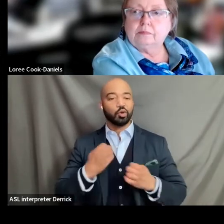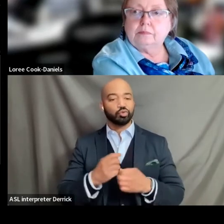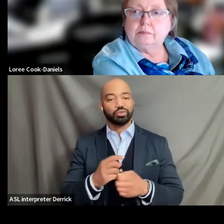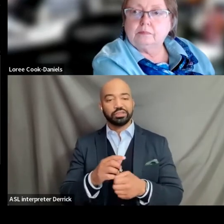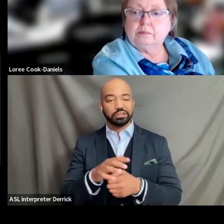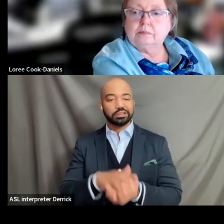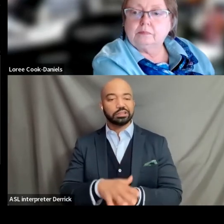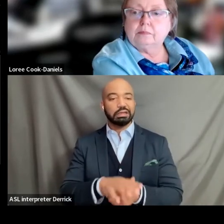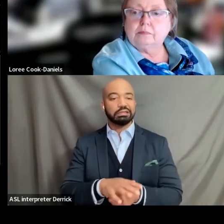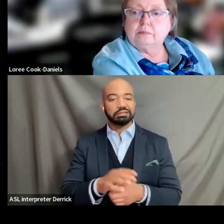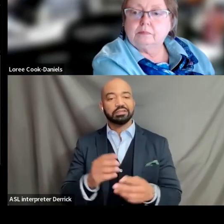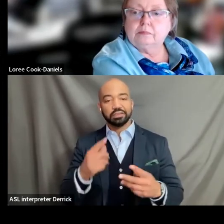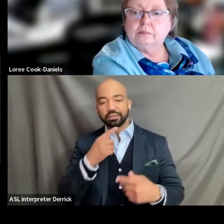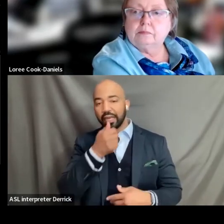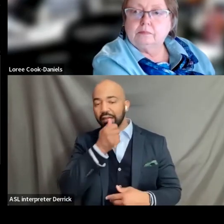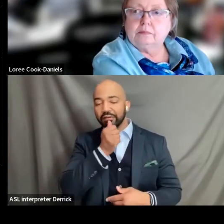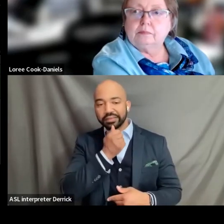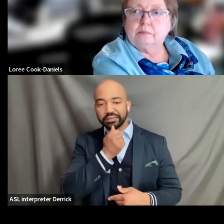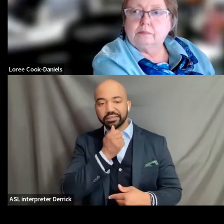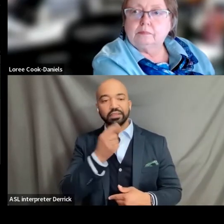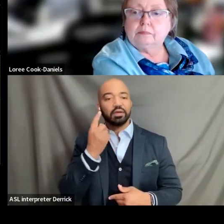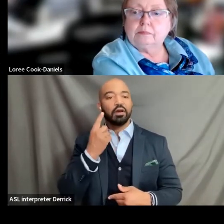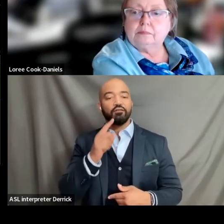Those are excellent, excellent, excellent. How about number seven Caleb please.